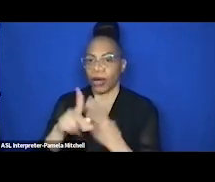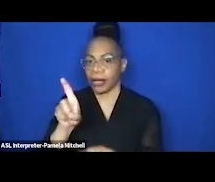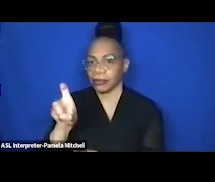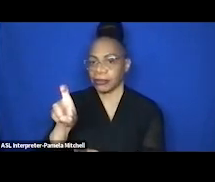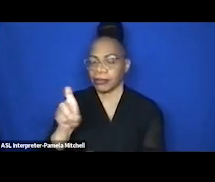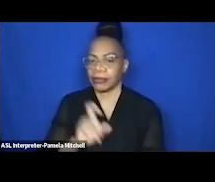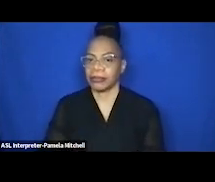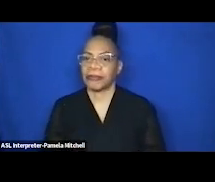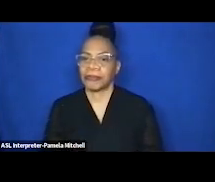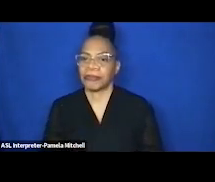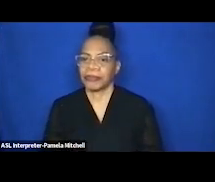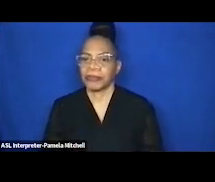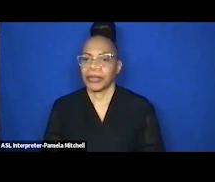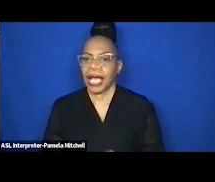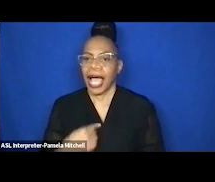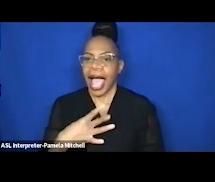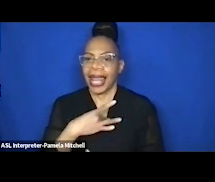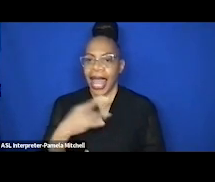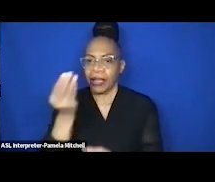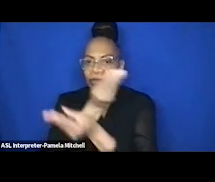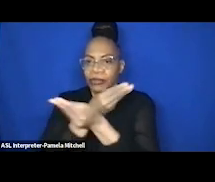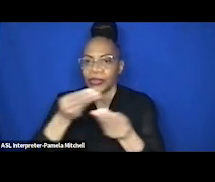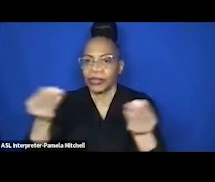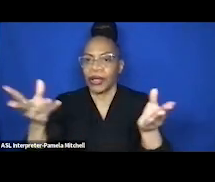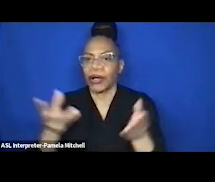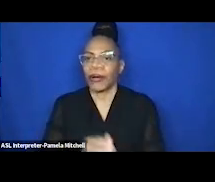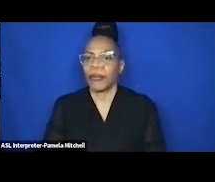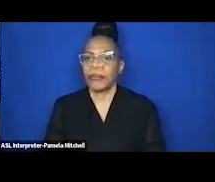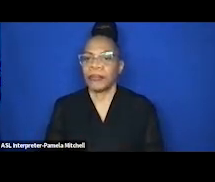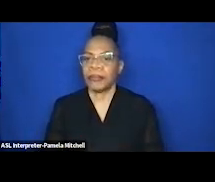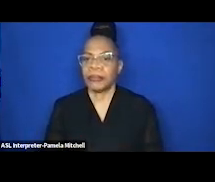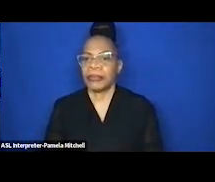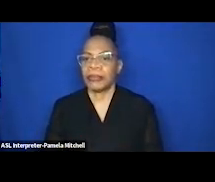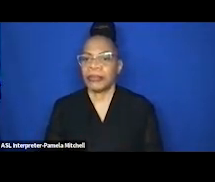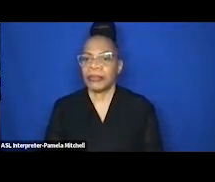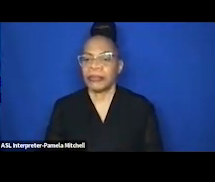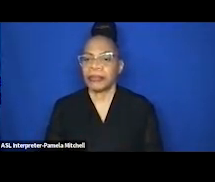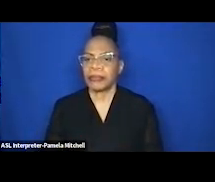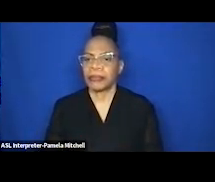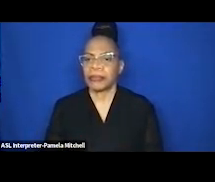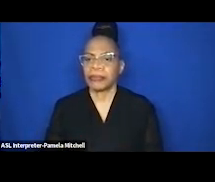Well, what I'd like to get you to know is that the diamond school, a lot of people come.